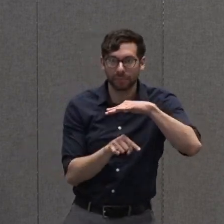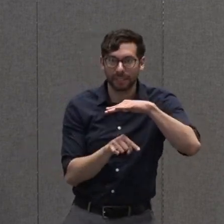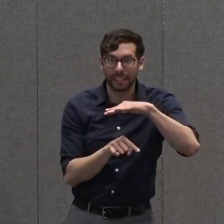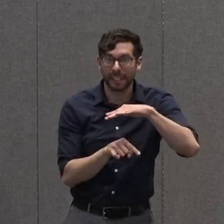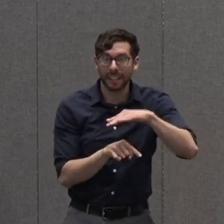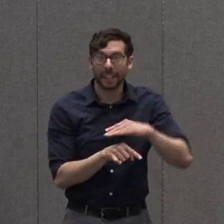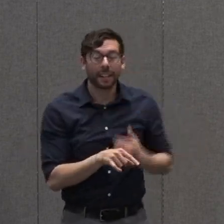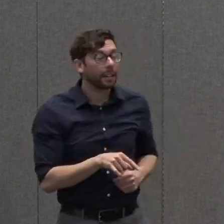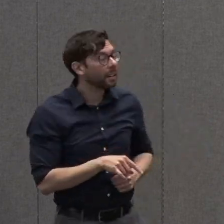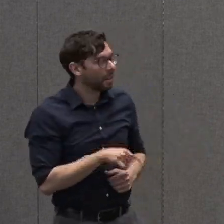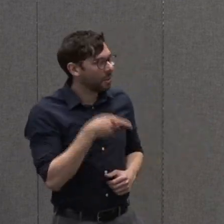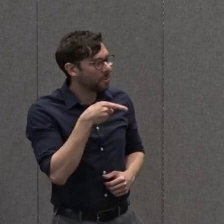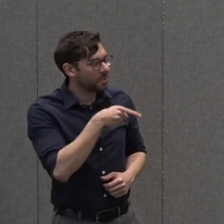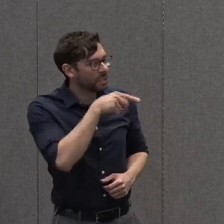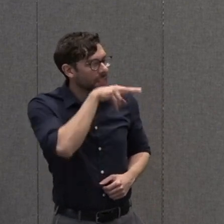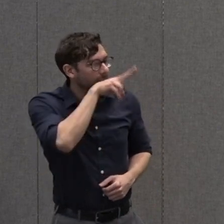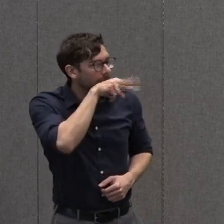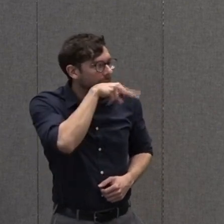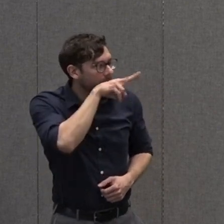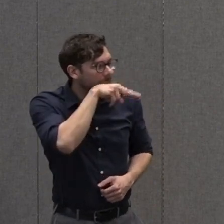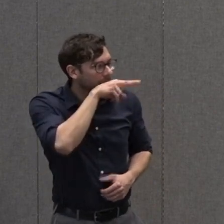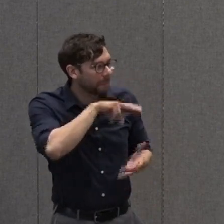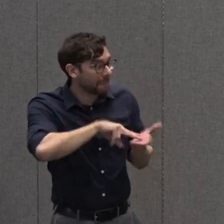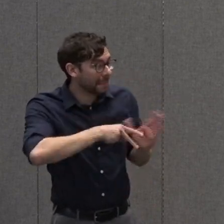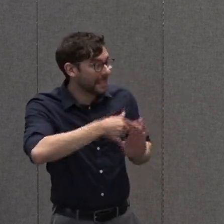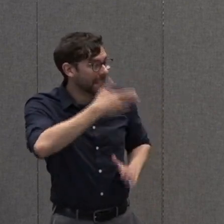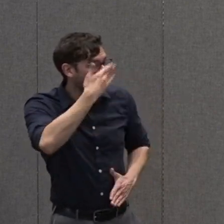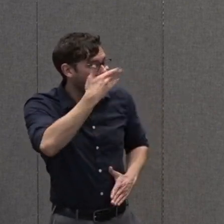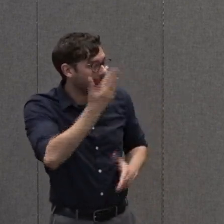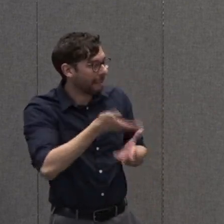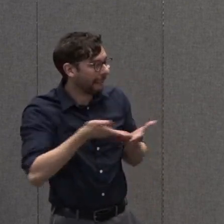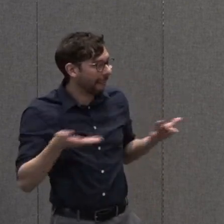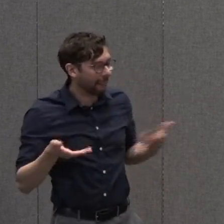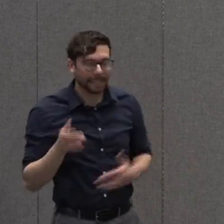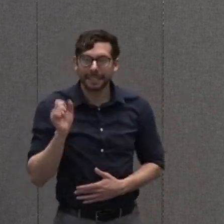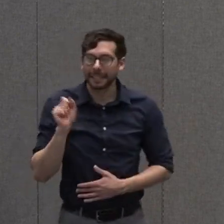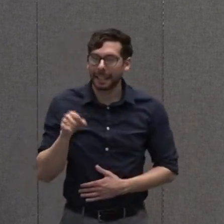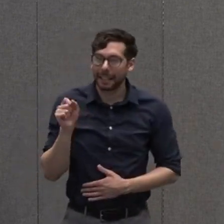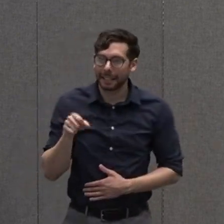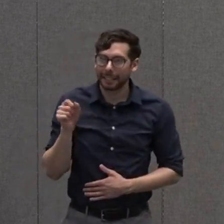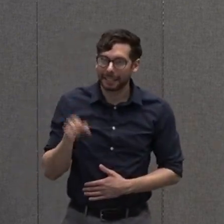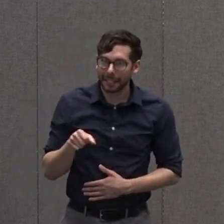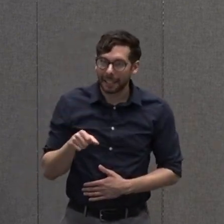so she's smelling things. - Exactly. And looking around, she has kind of an interesting look